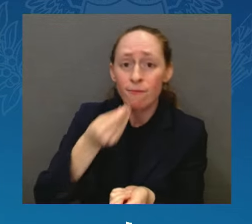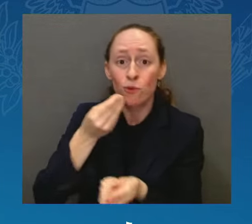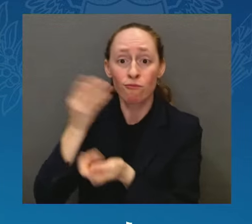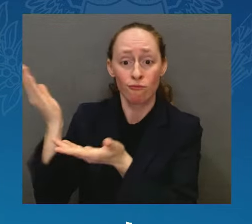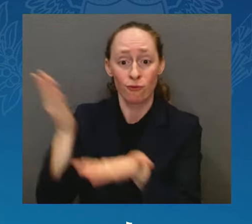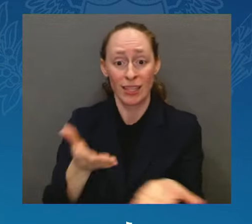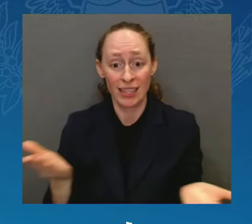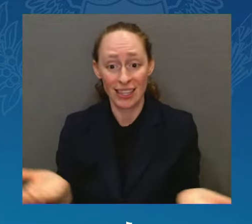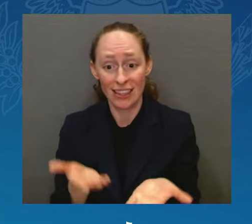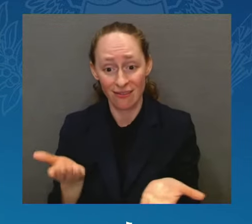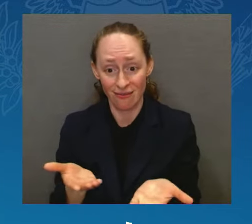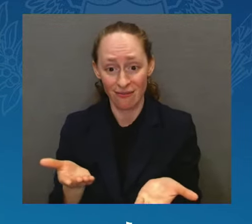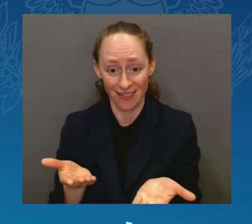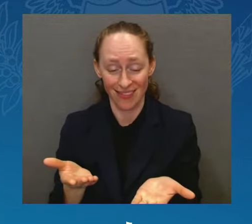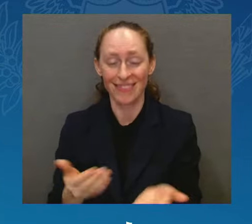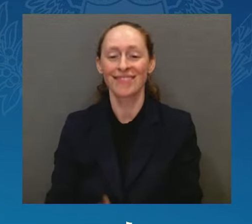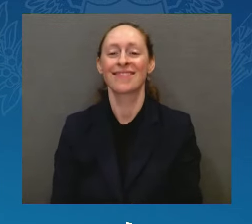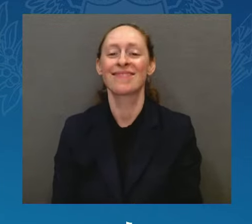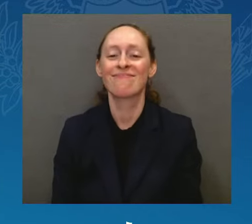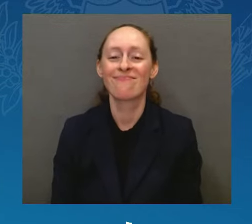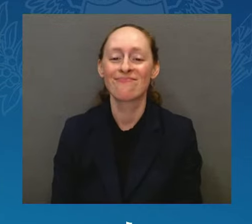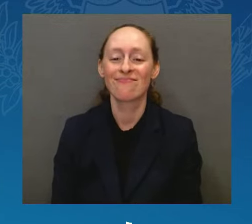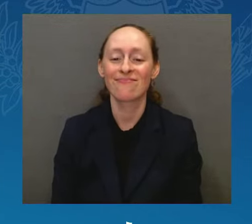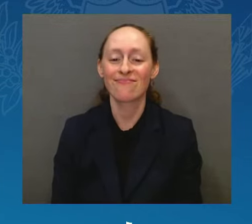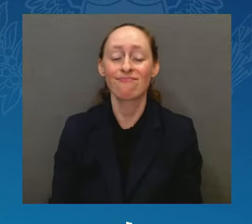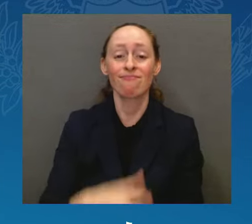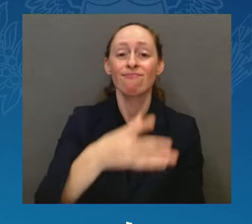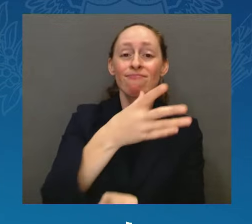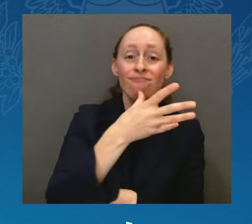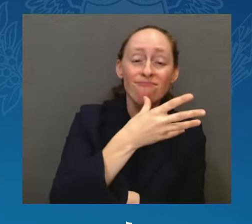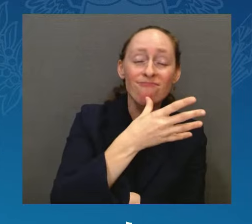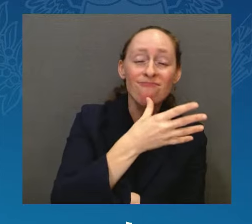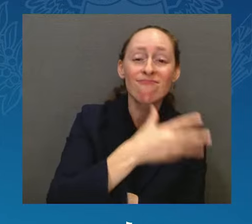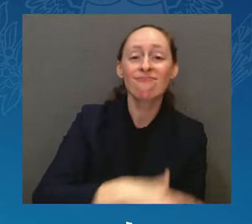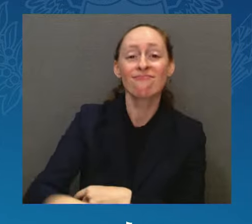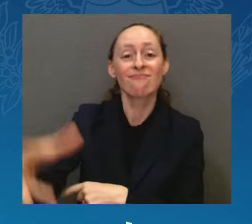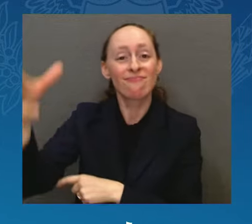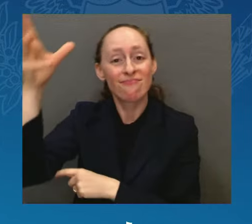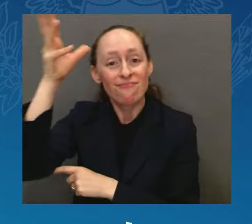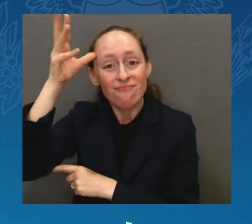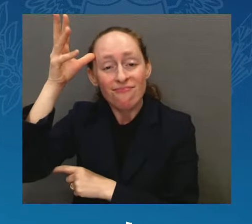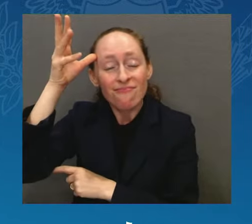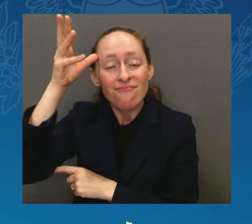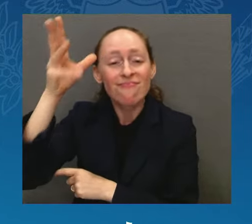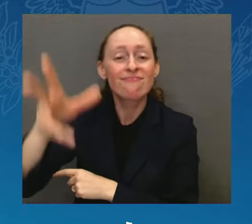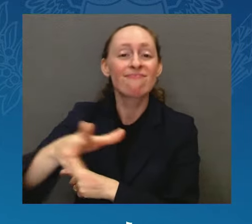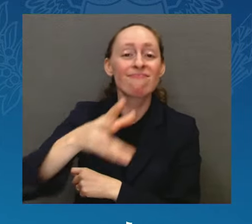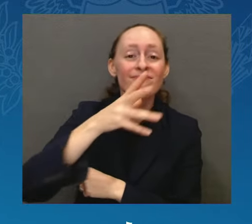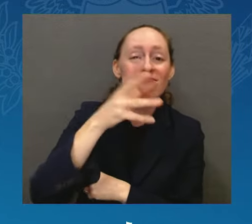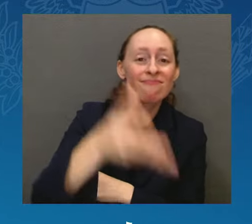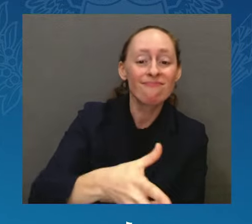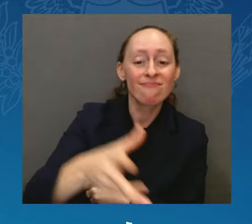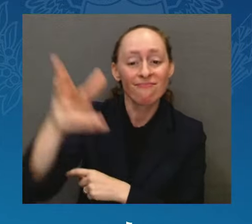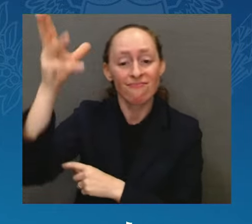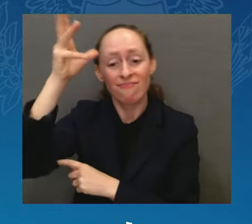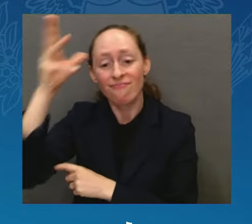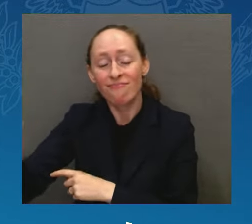the mothers and fathers and grandparents, the mentors and friends, the communities who lift each other up,